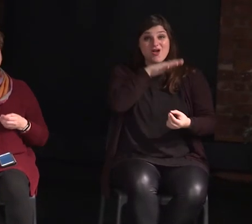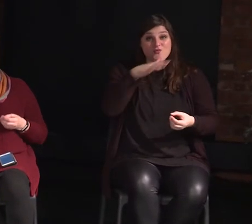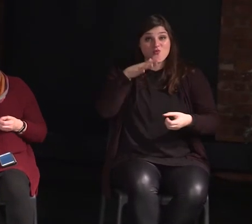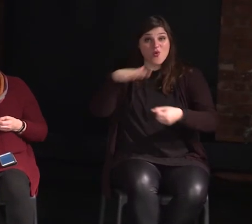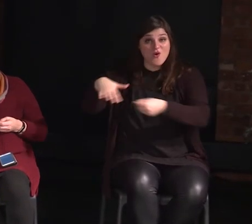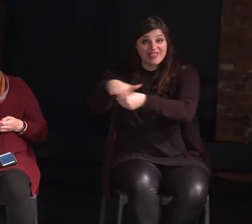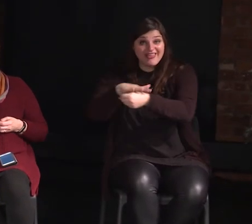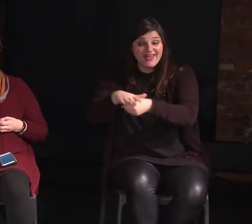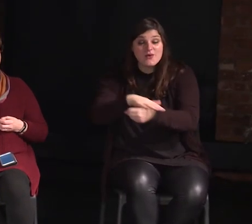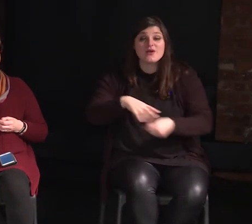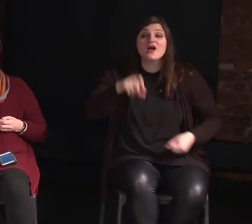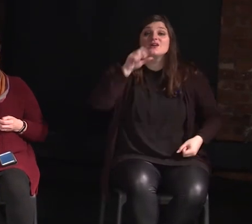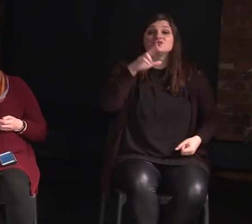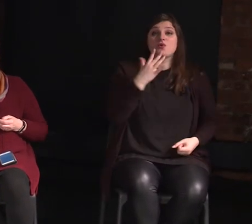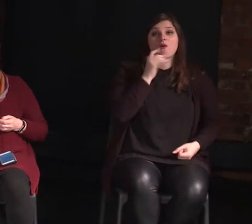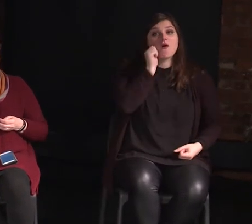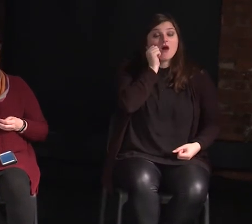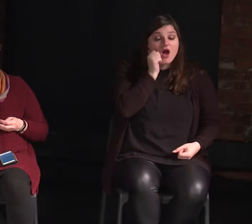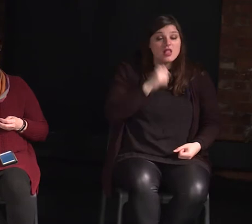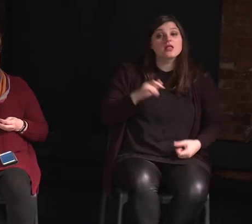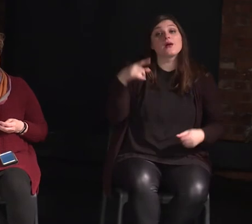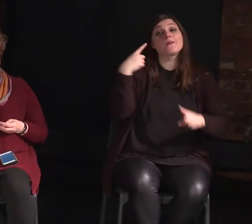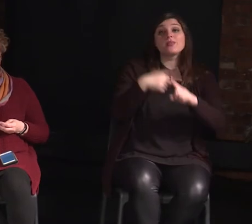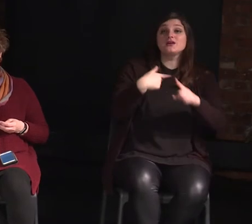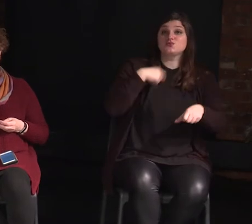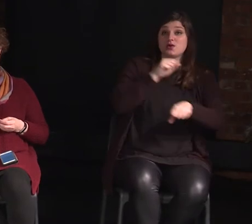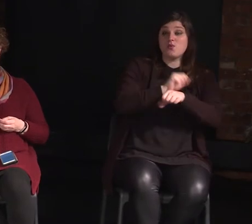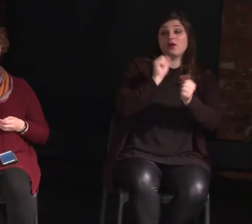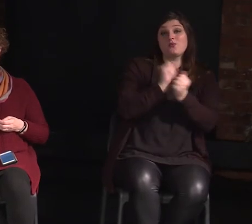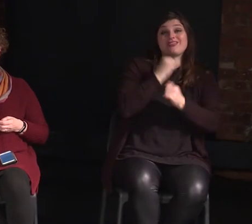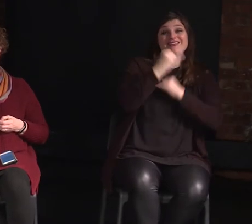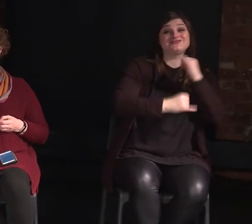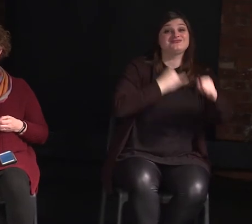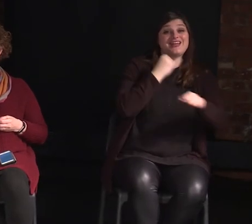More recently, we're working with the International Association of Blacks in Dance,